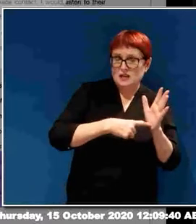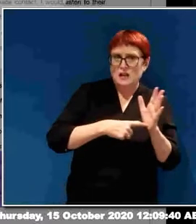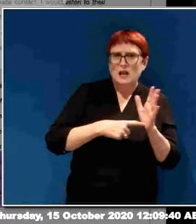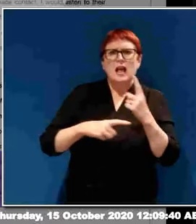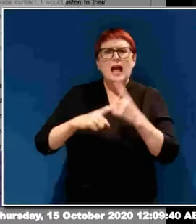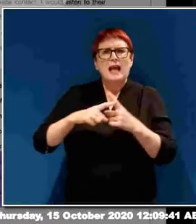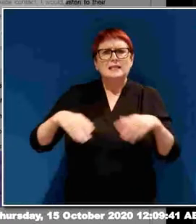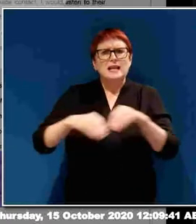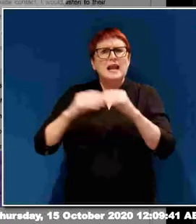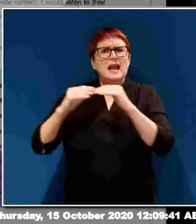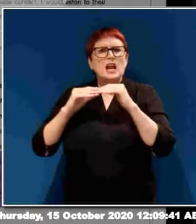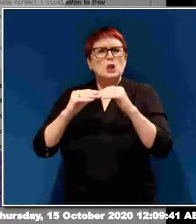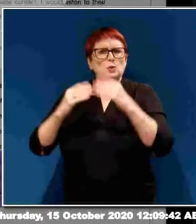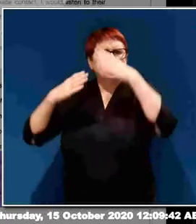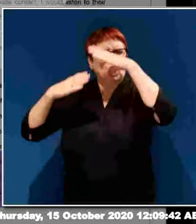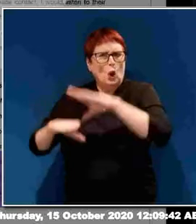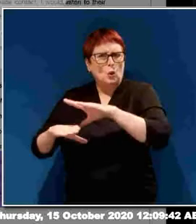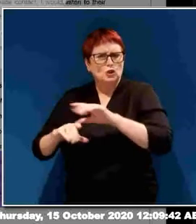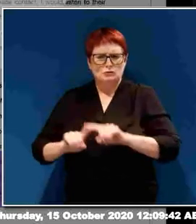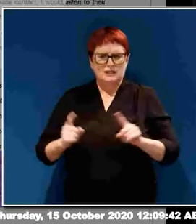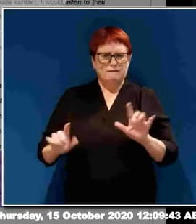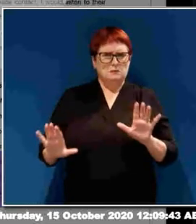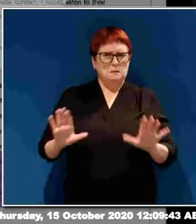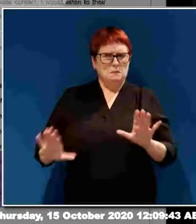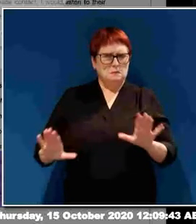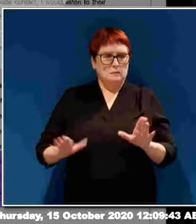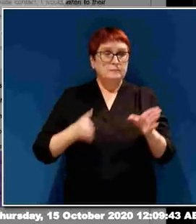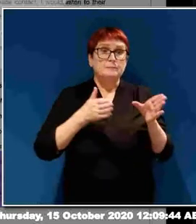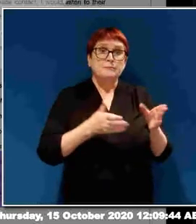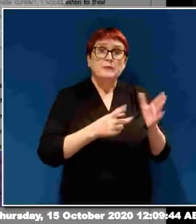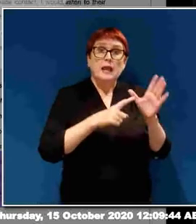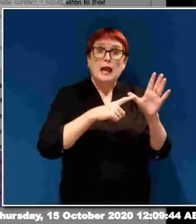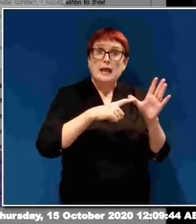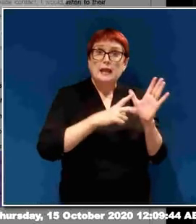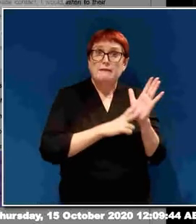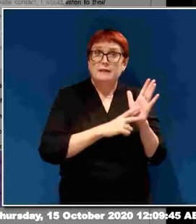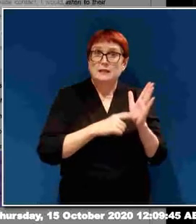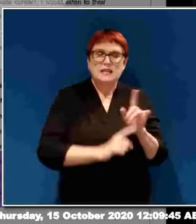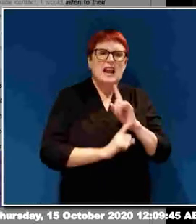An advisory visiting teacher will - can spend more direct